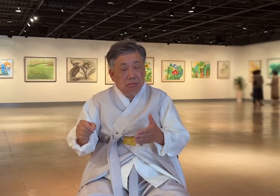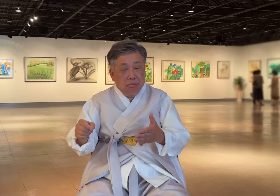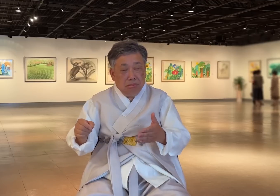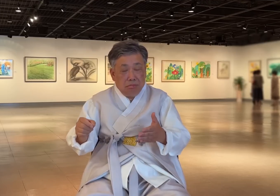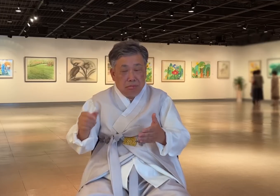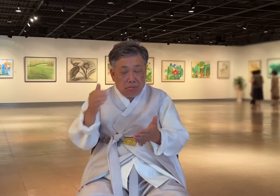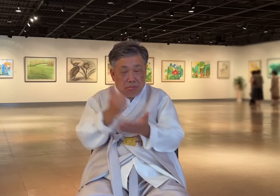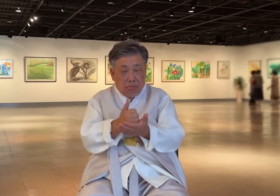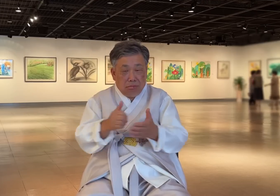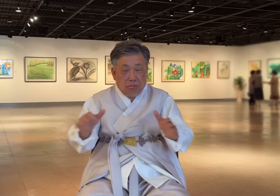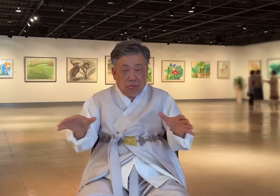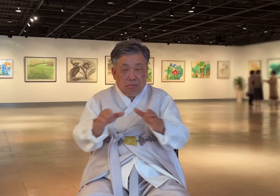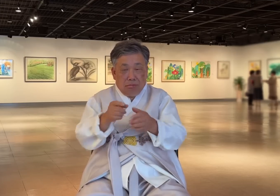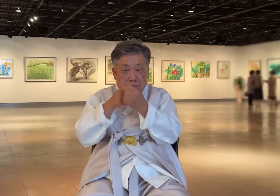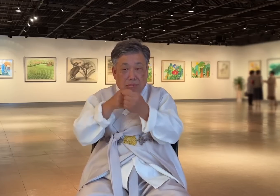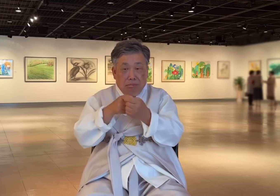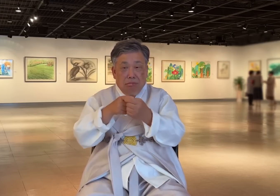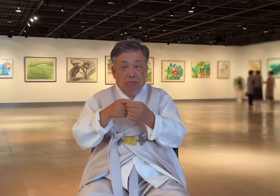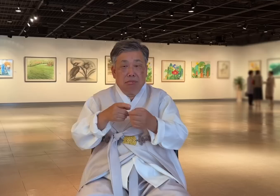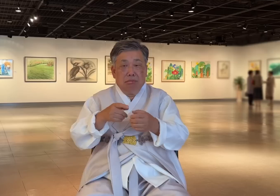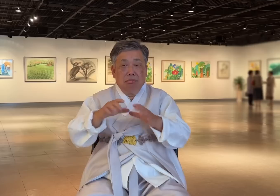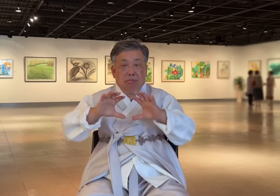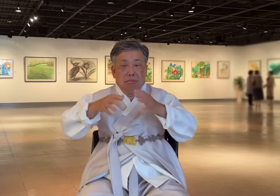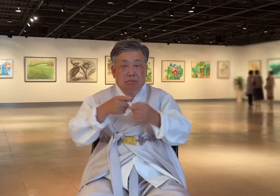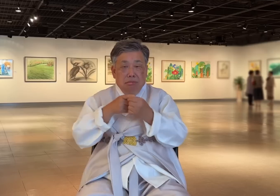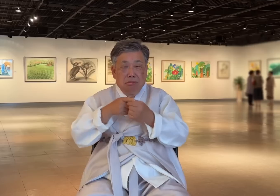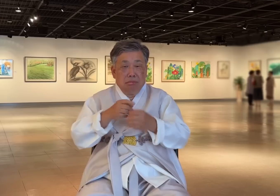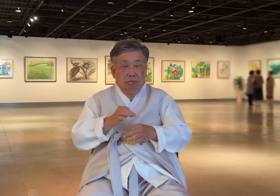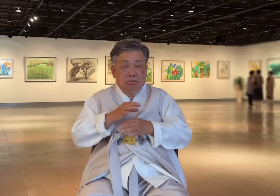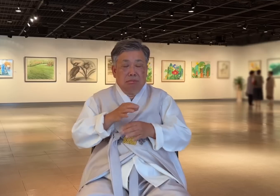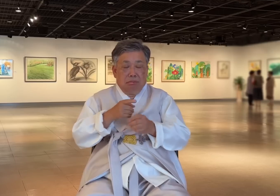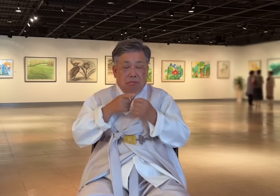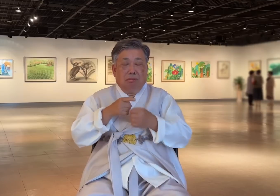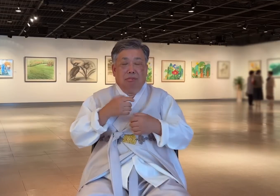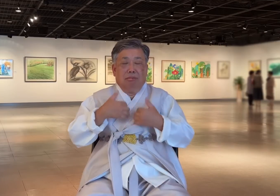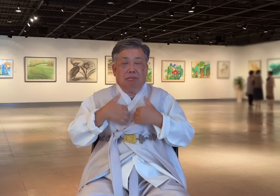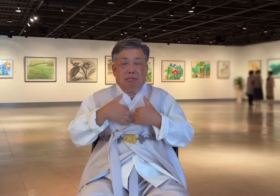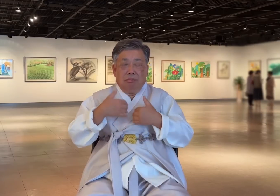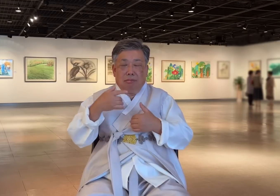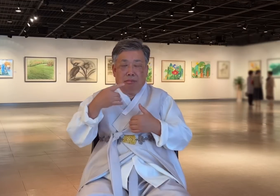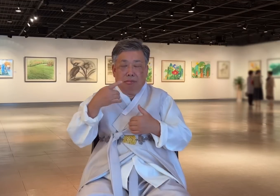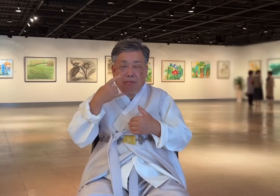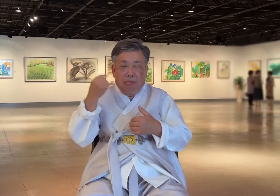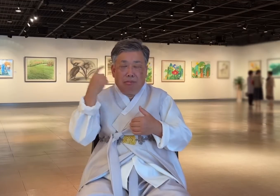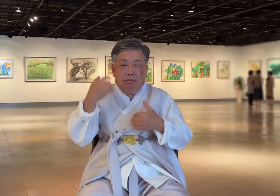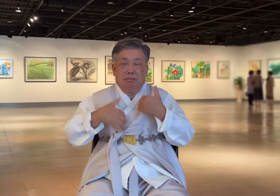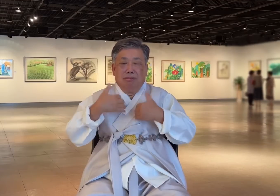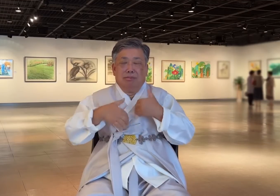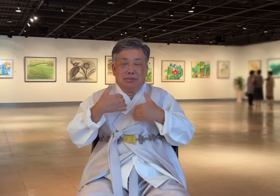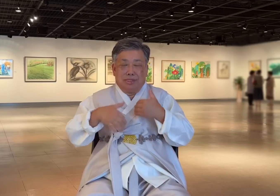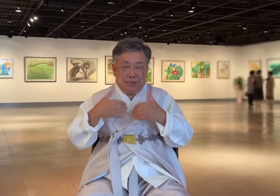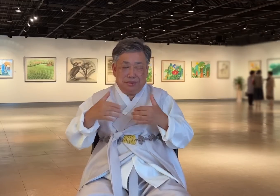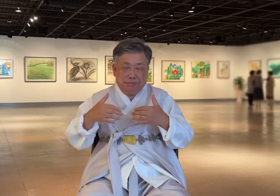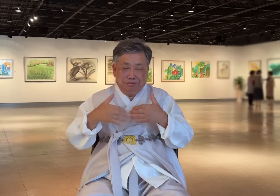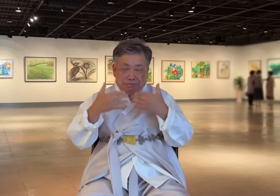one day I was surprised to win first place in a drawing contest. Both my mother and I were happy.